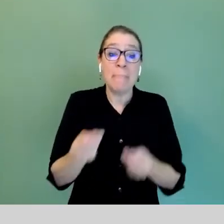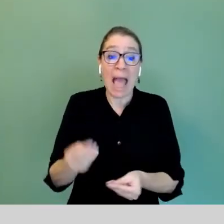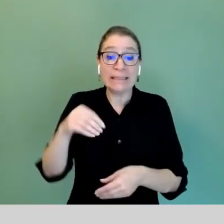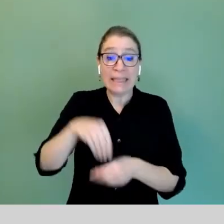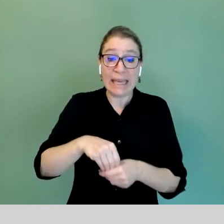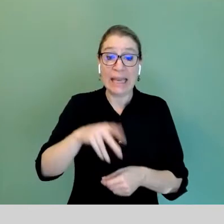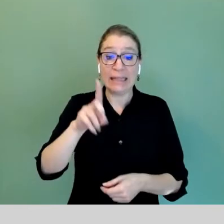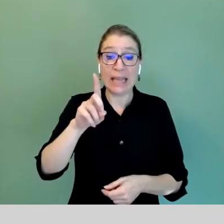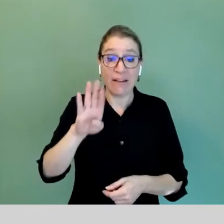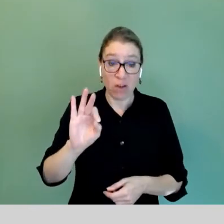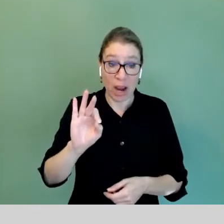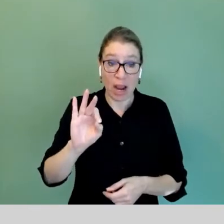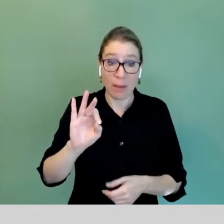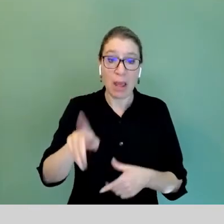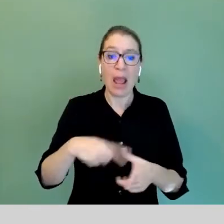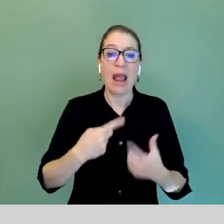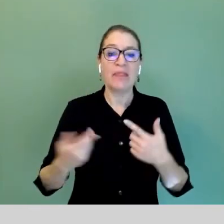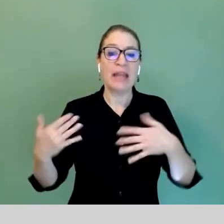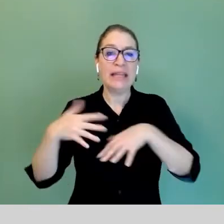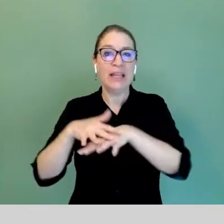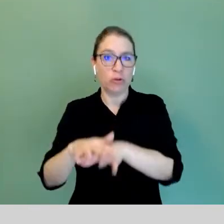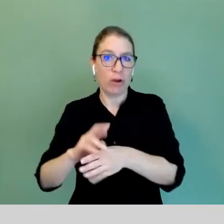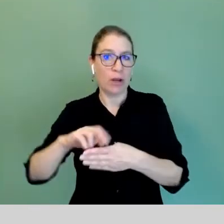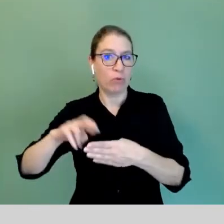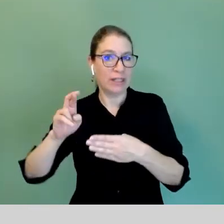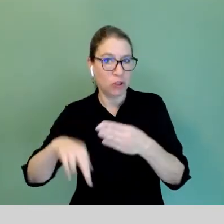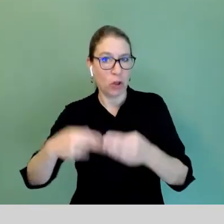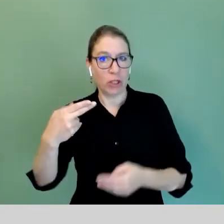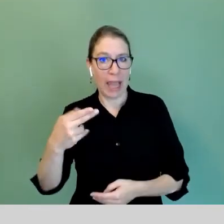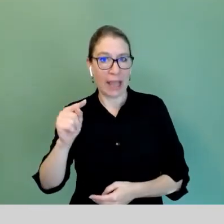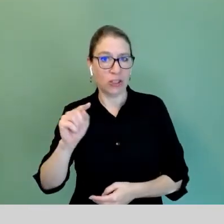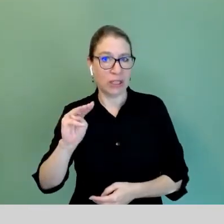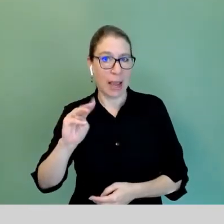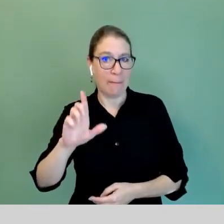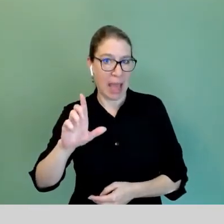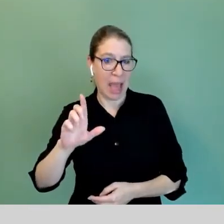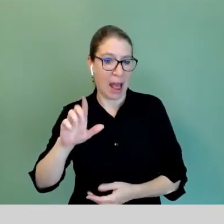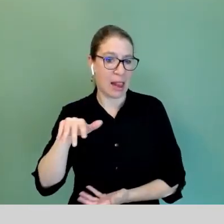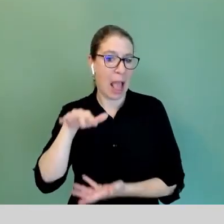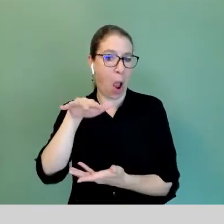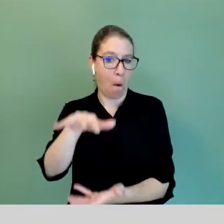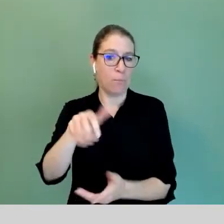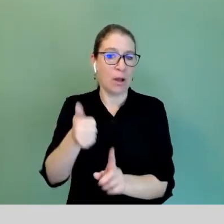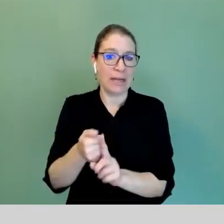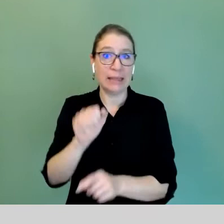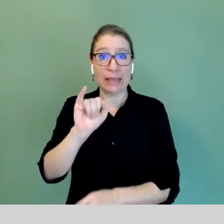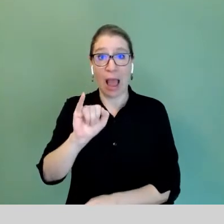and then integrating the resulting HTML output as an iframe.